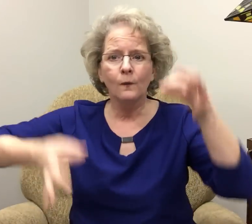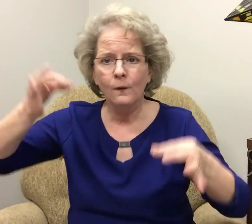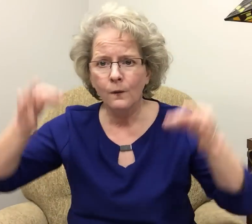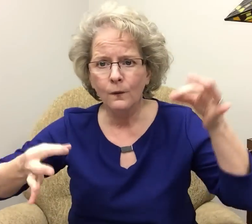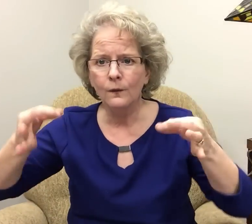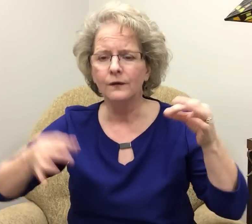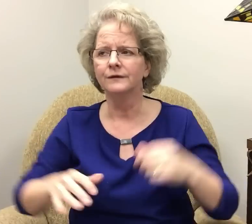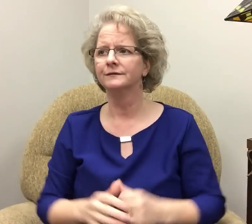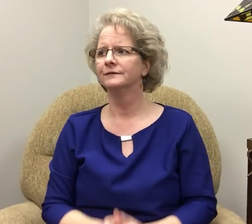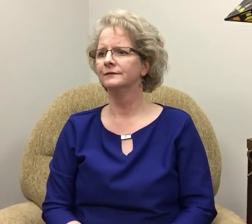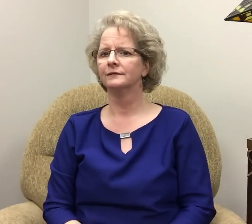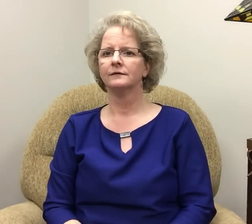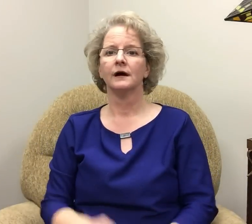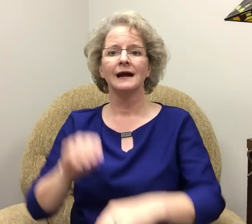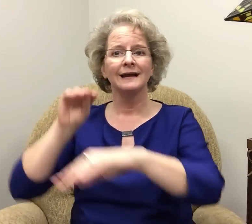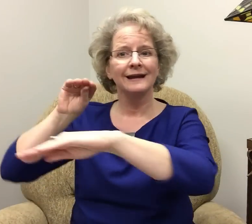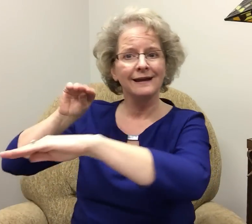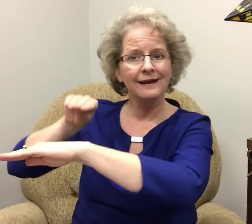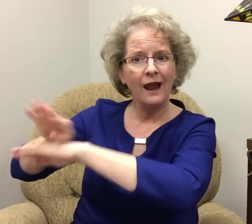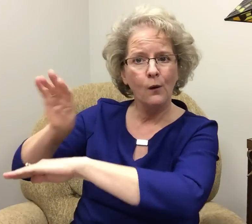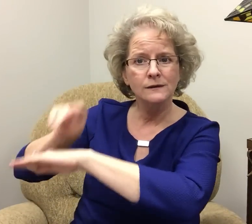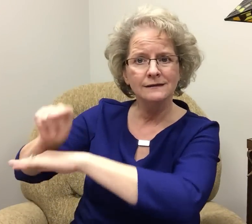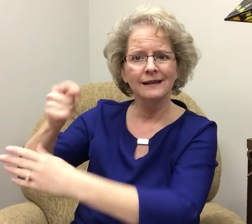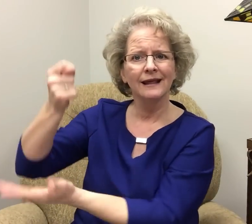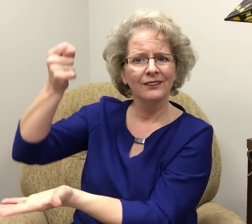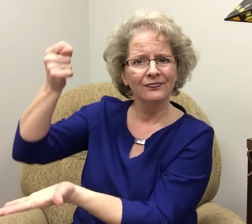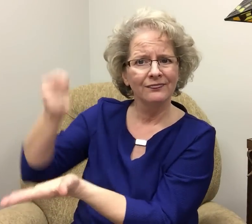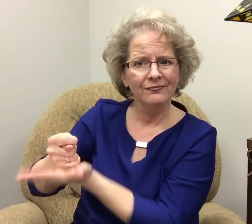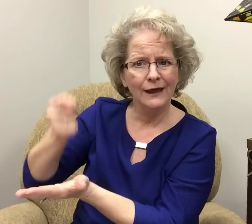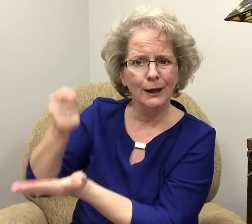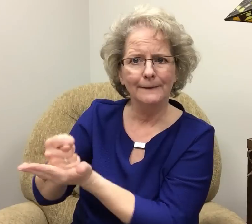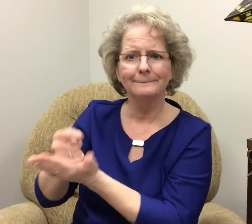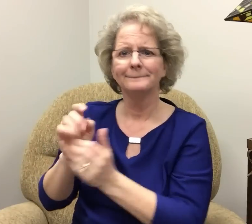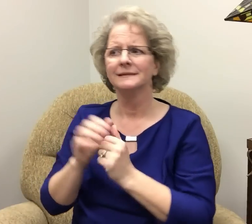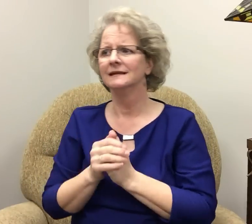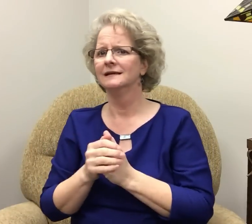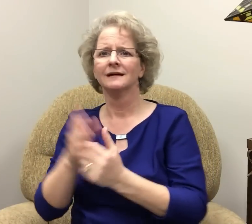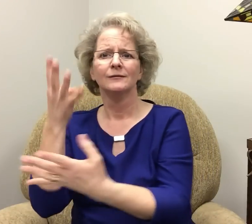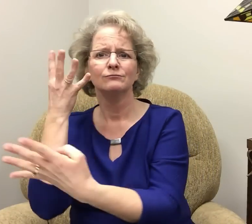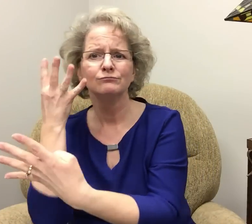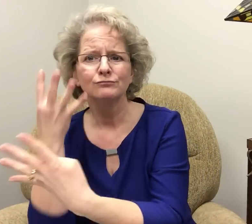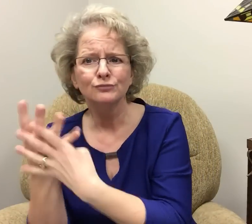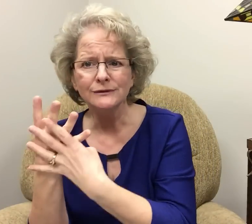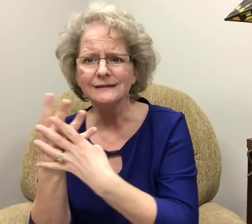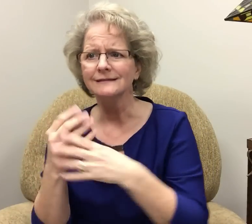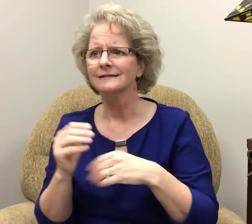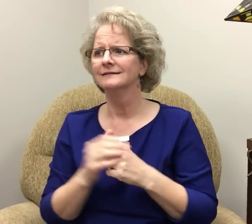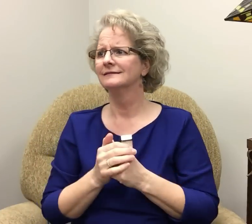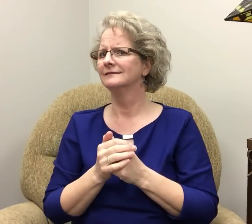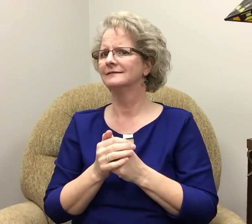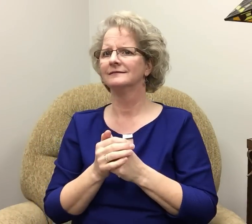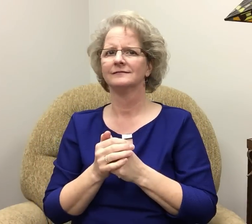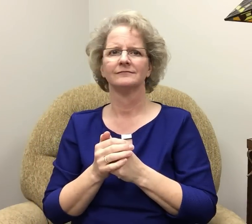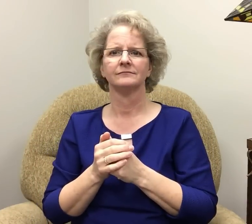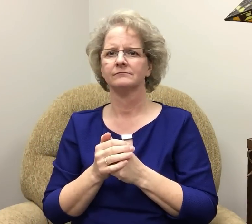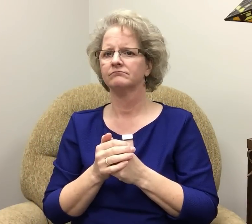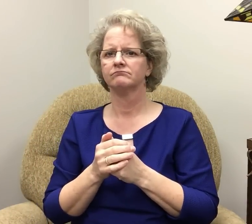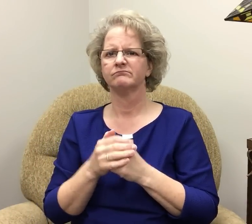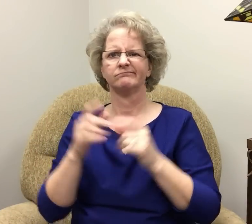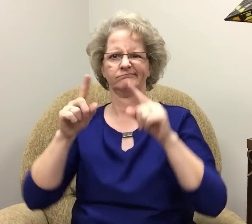These kinds of things include hospital settings, legal settings, counseling, therapy, any kind